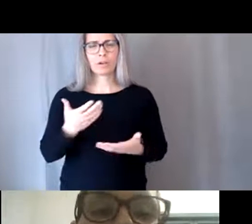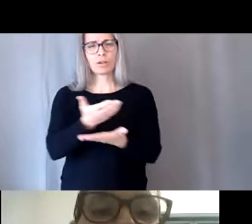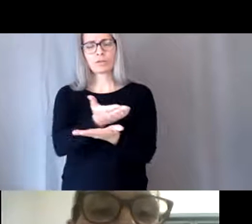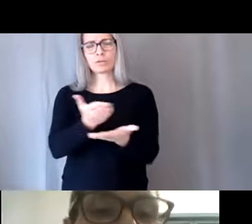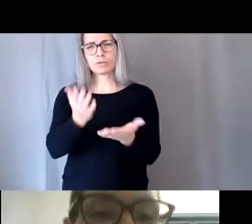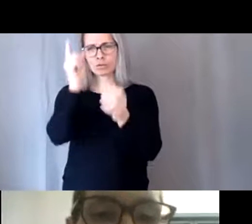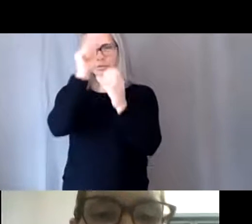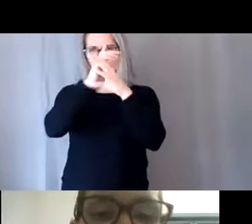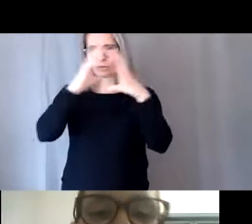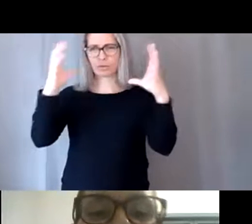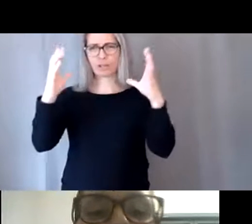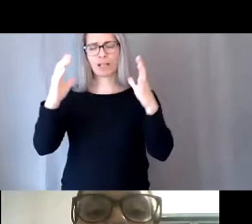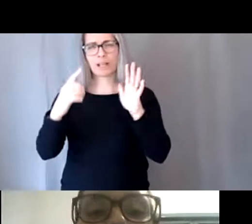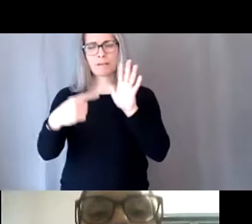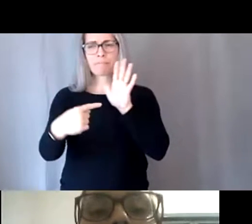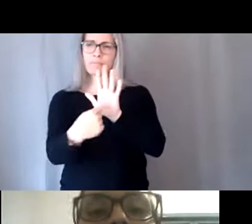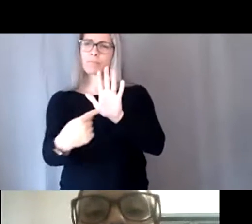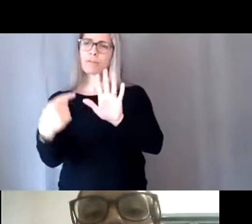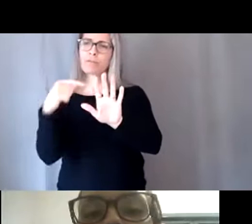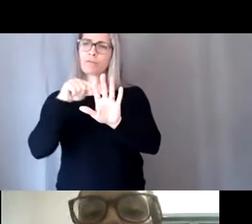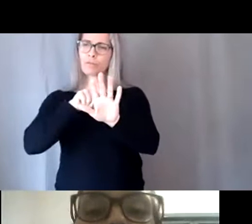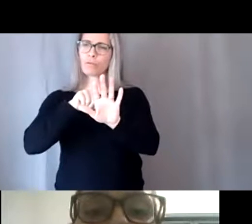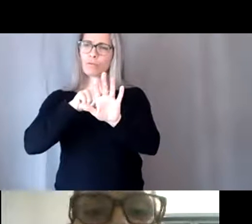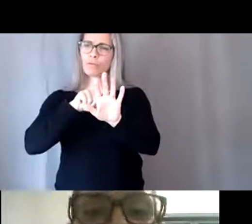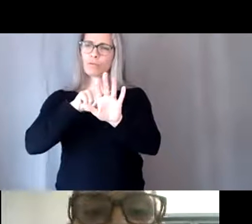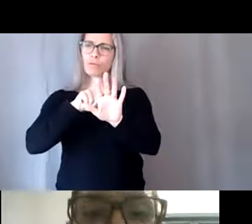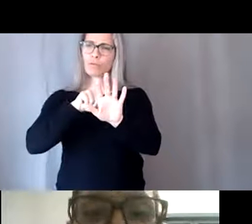a metaphor of a place where scientific research